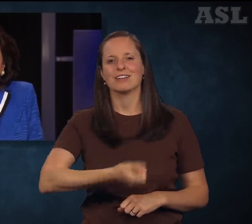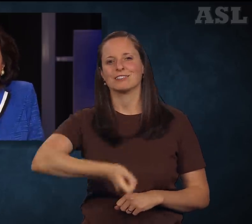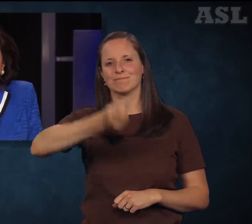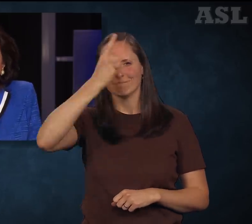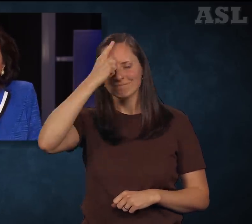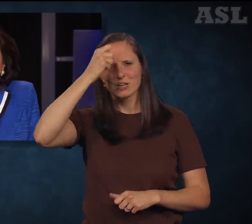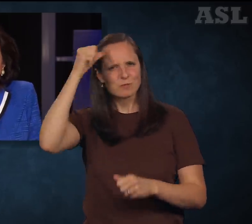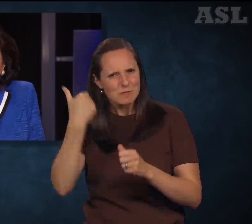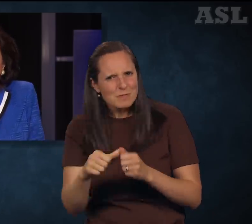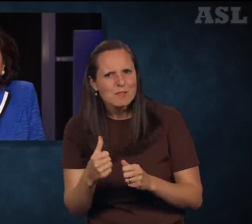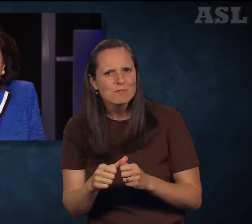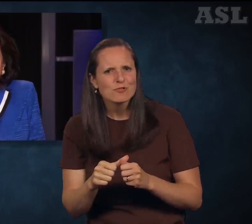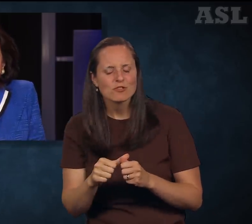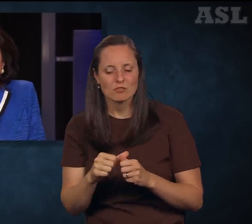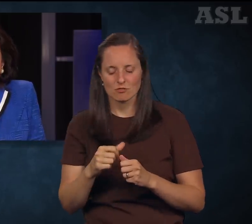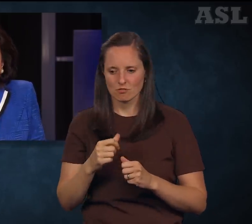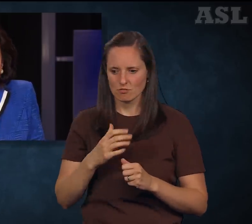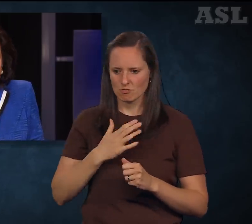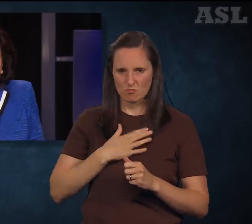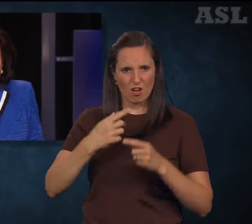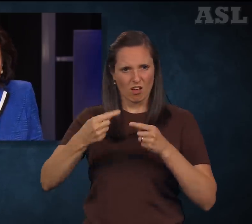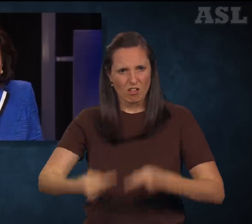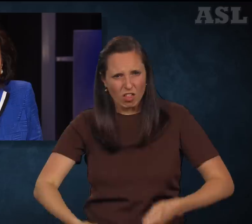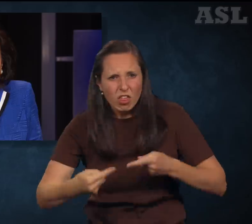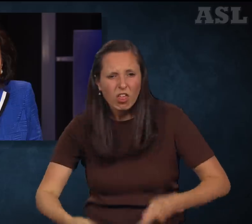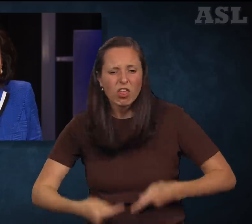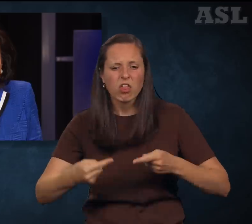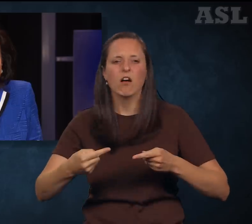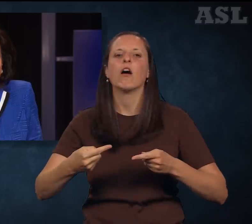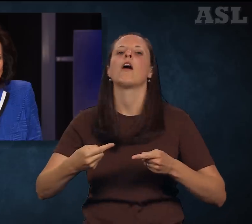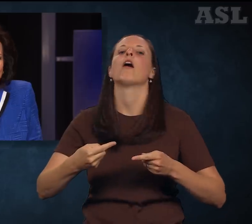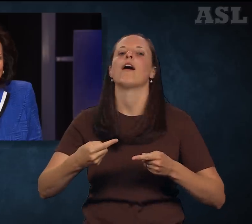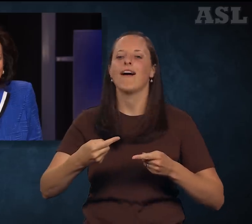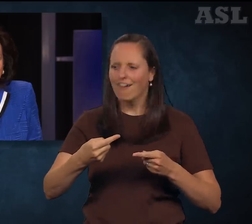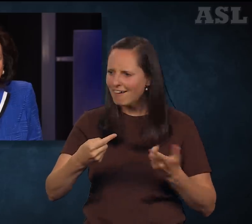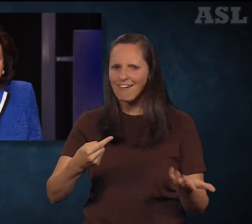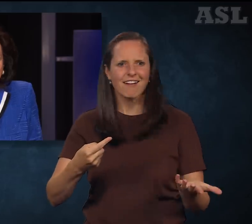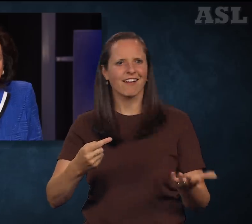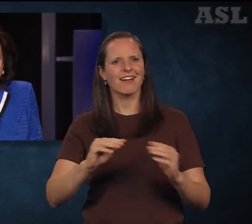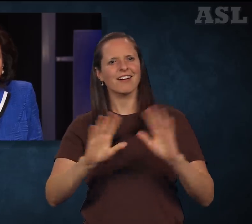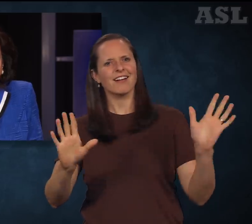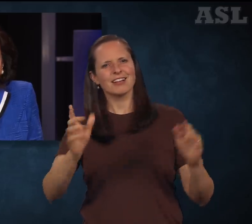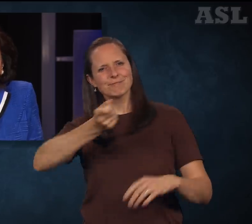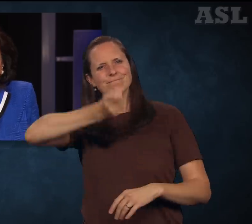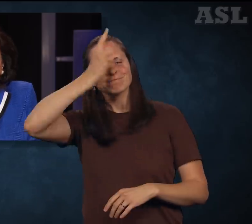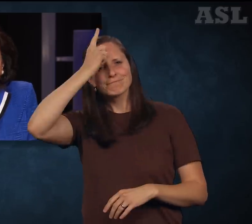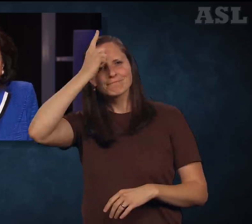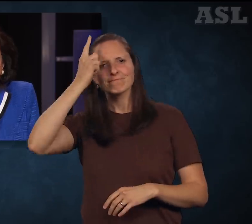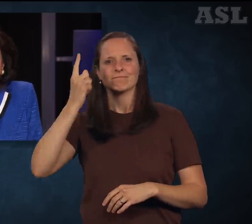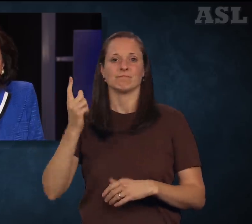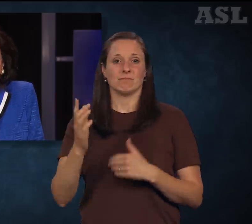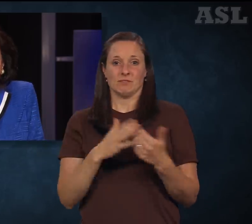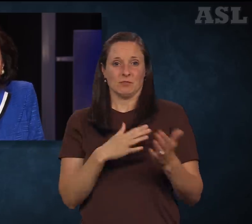REMEMBER. NOW I UNDERSTAND.